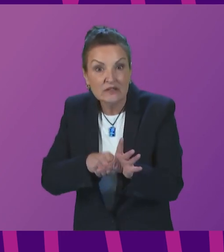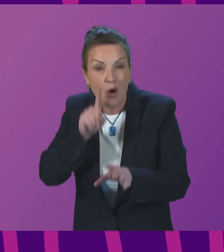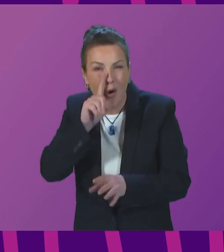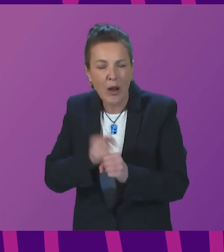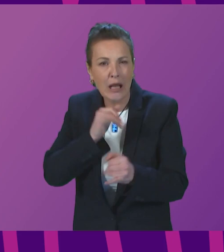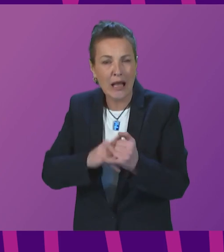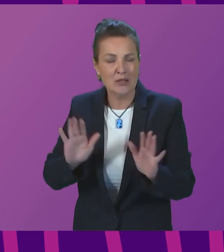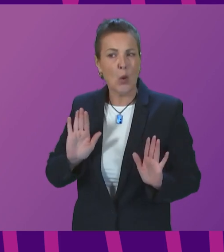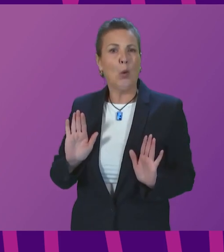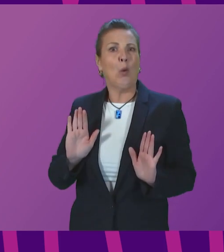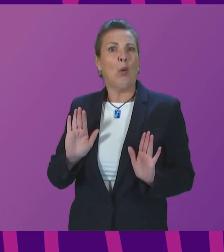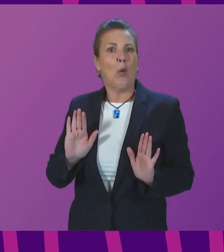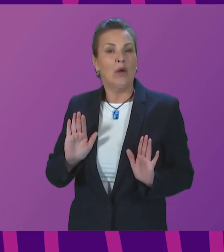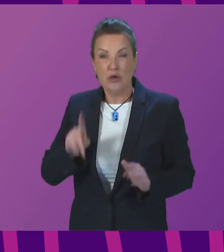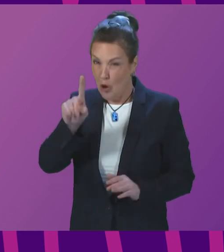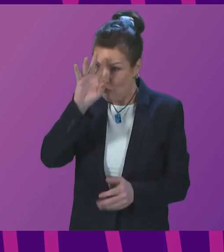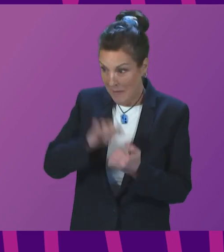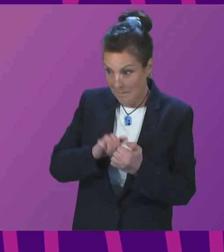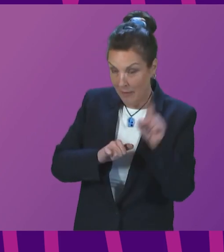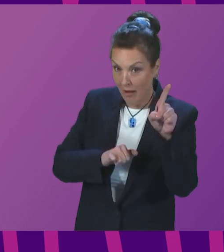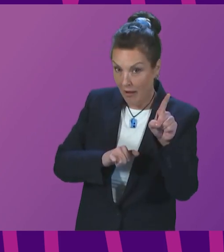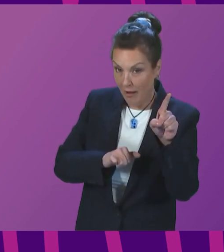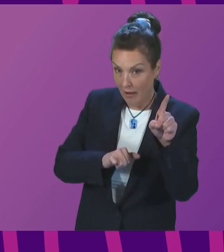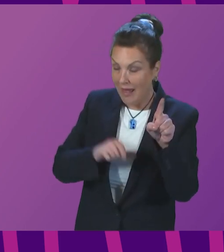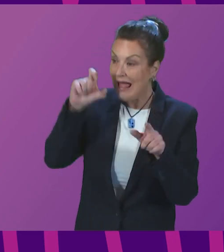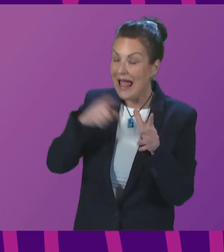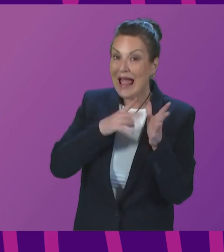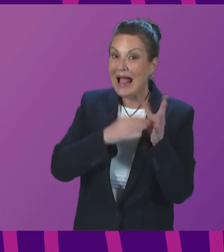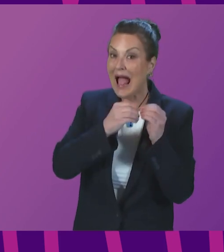Given that the Cambo field is priced into the Climate Change Committee’s net zero